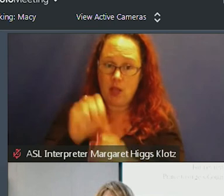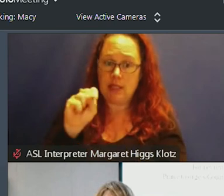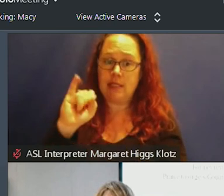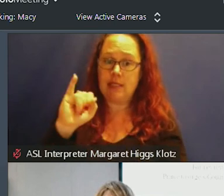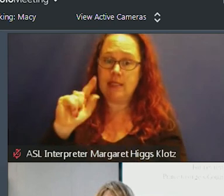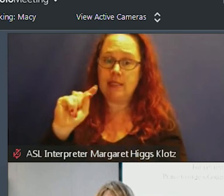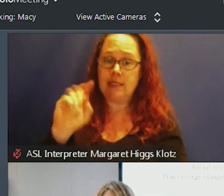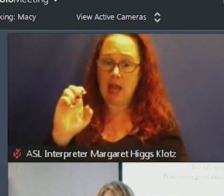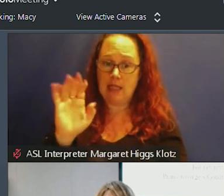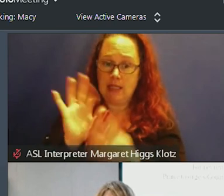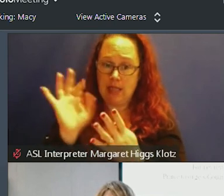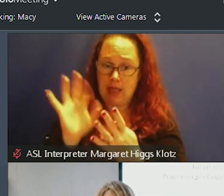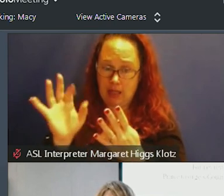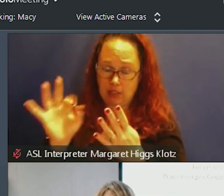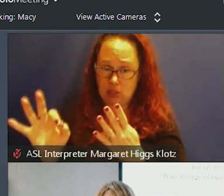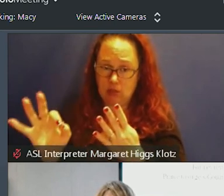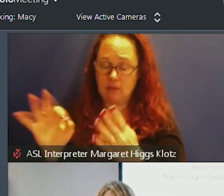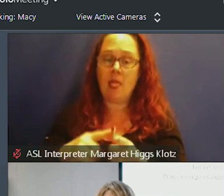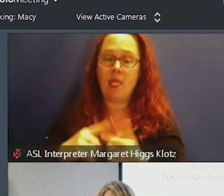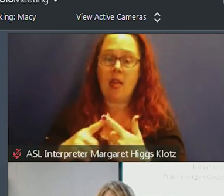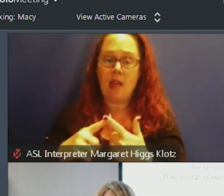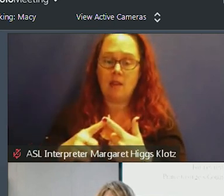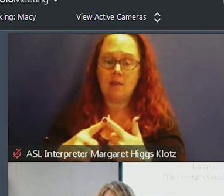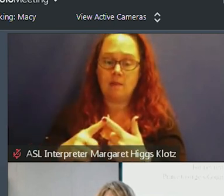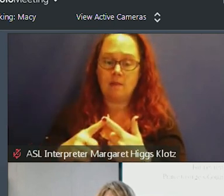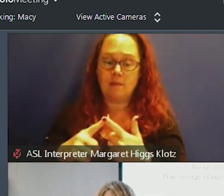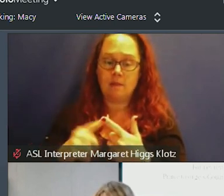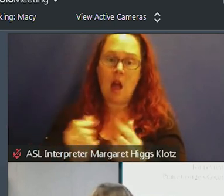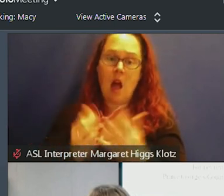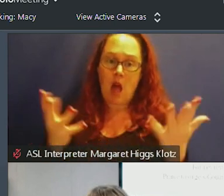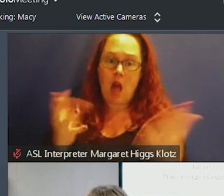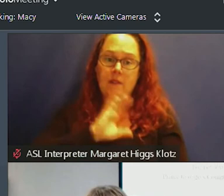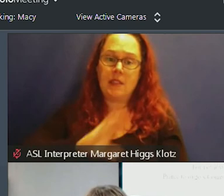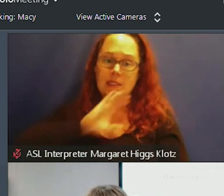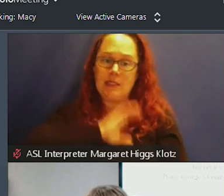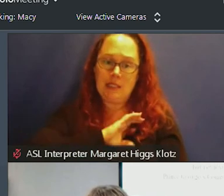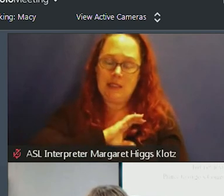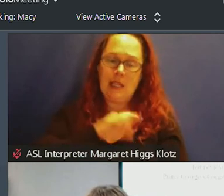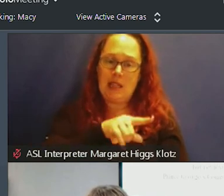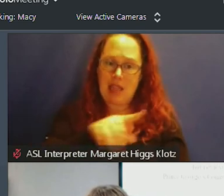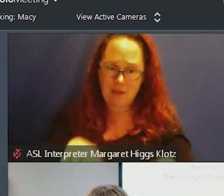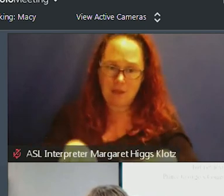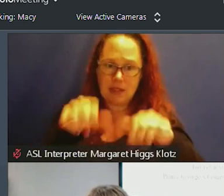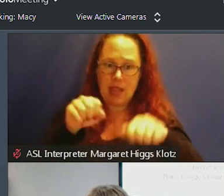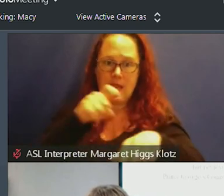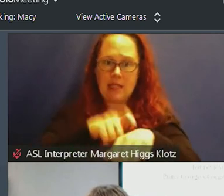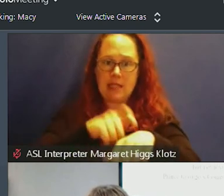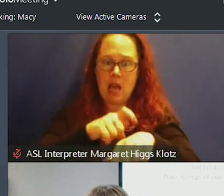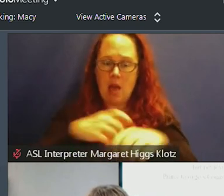And in that event, I will, even though a lot of, a lot of the citizens have taken time off from their lives they to be present.